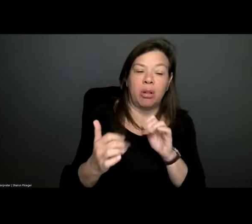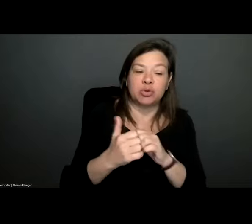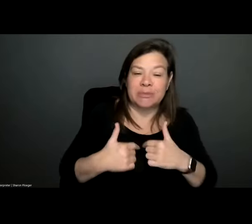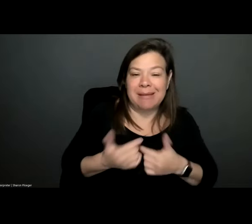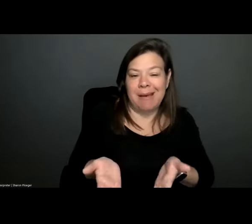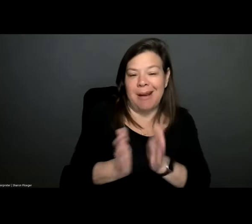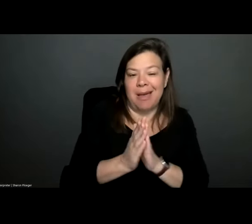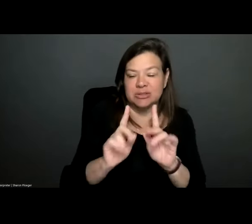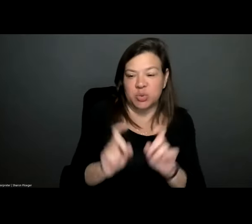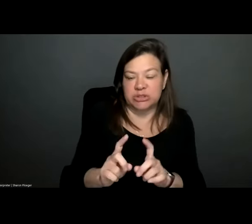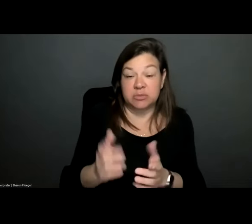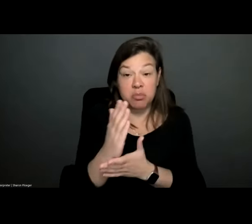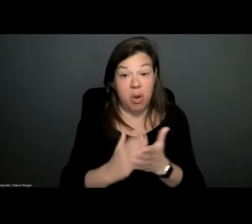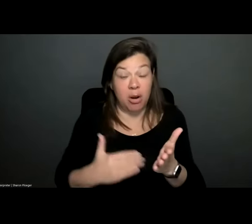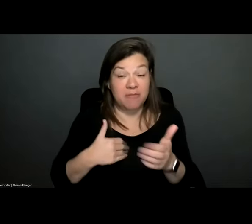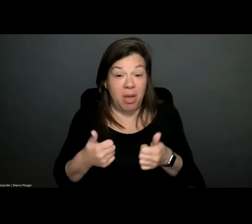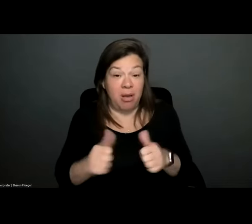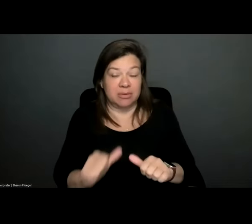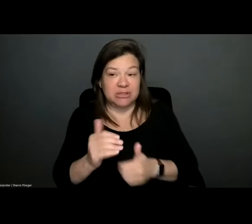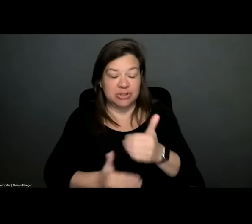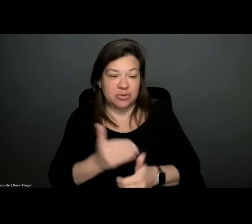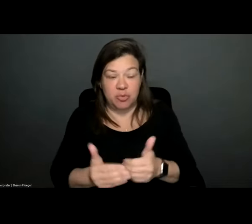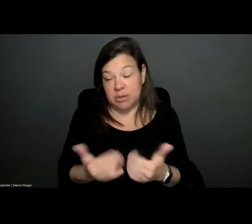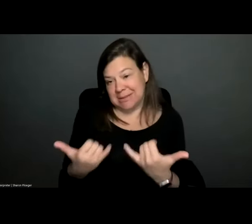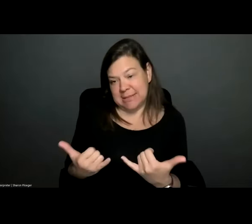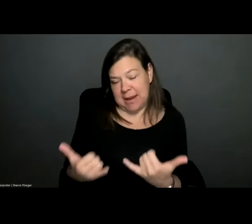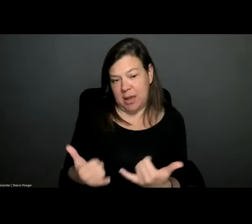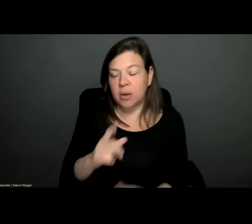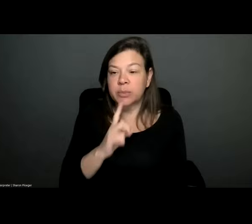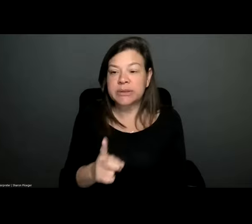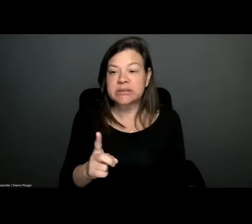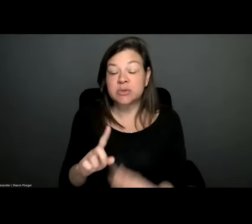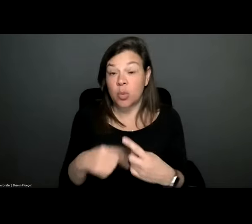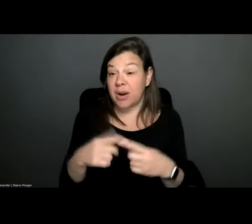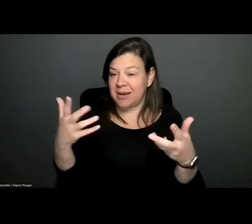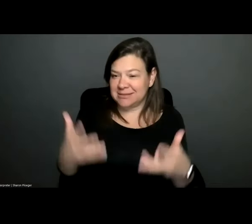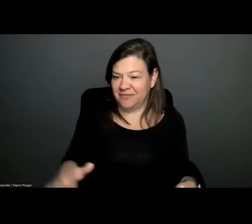And part of my audition process, you know, now is once I'm done singing and actually showing them